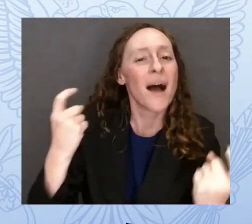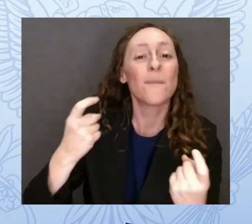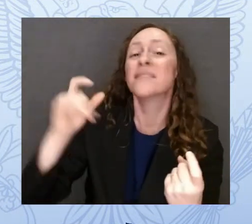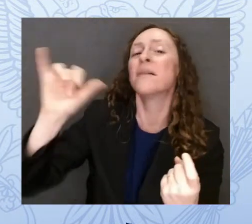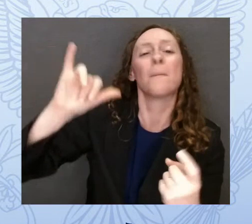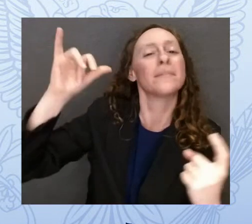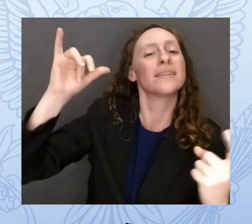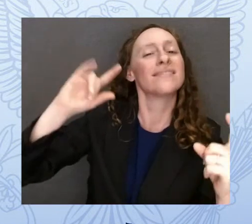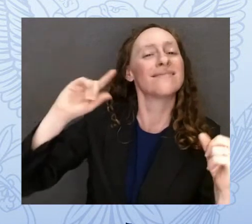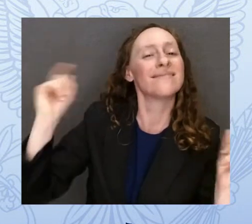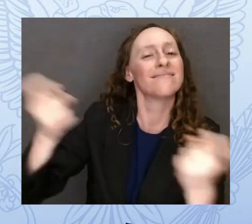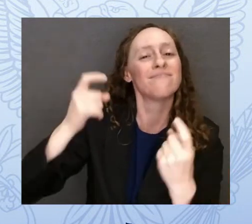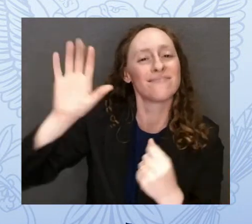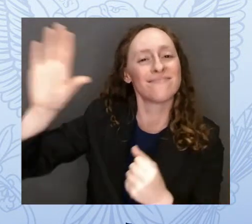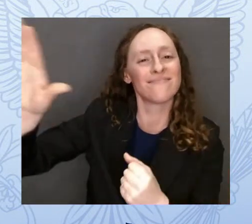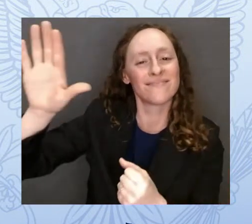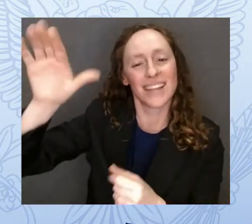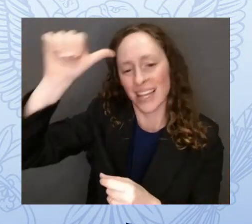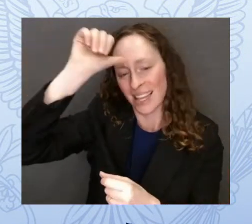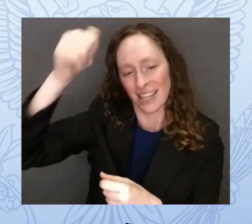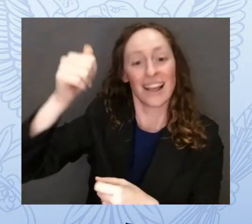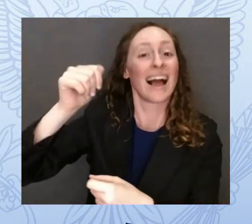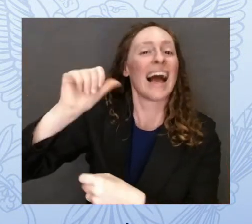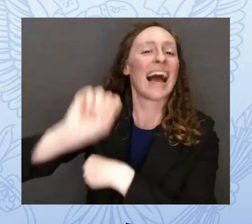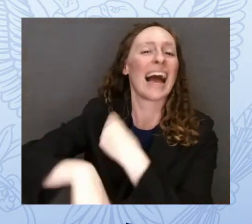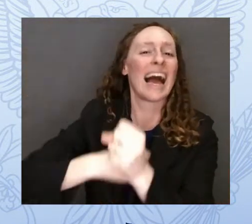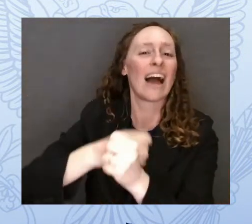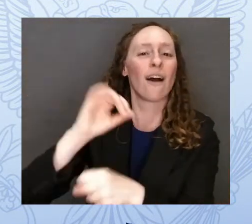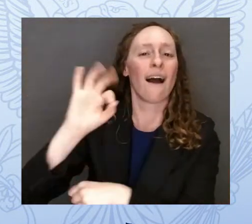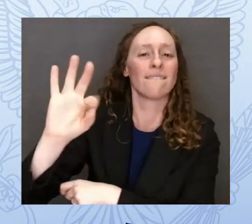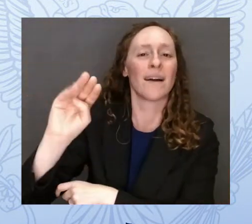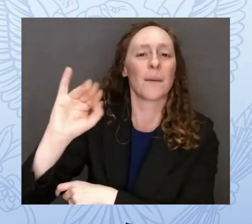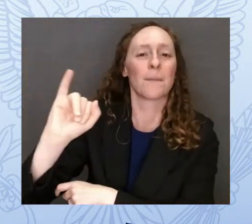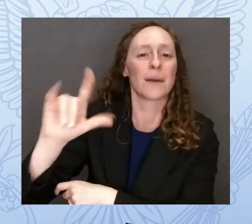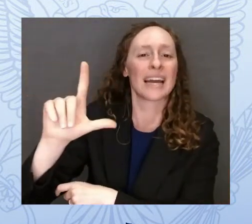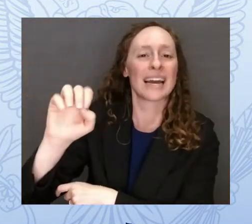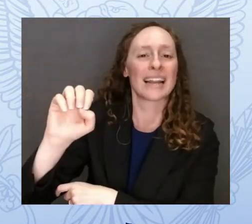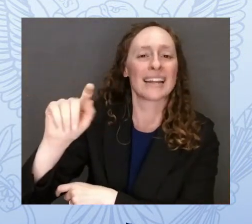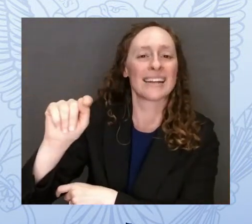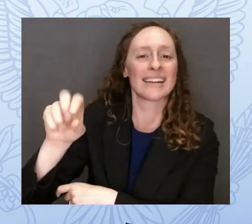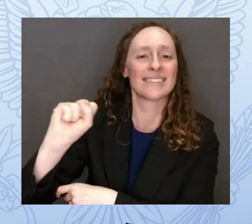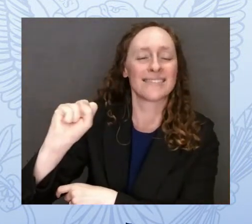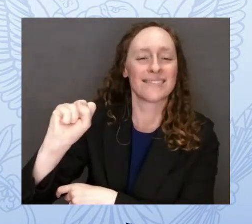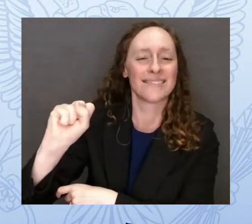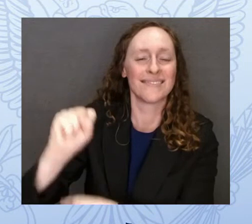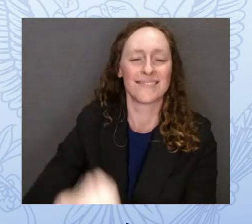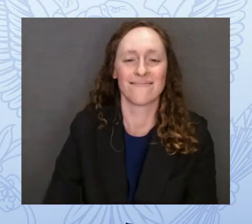and we've incorporated millet -- marinated millets into our menu